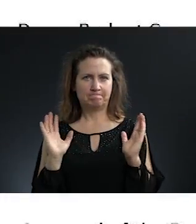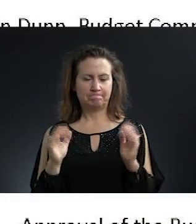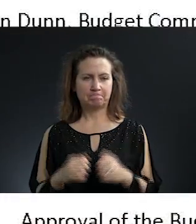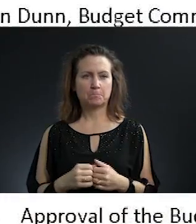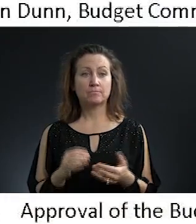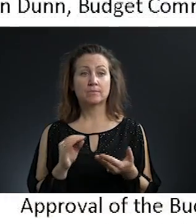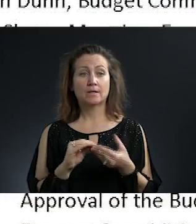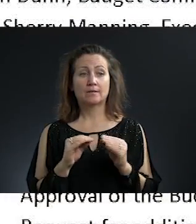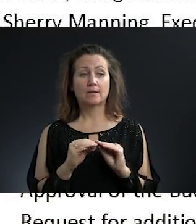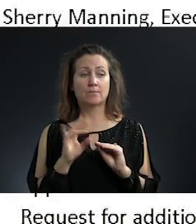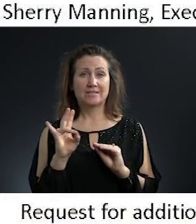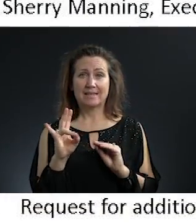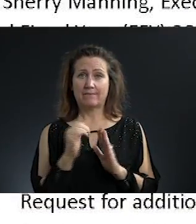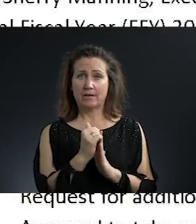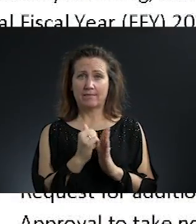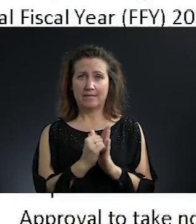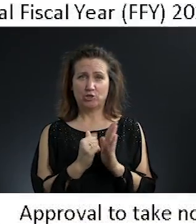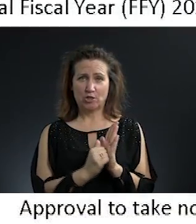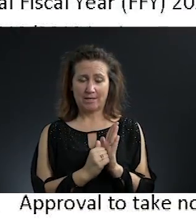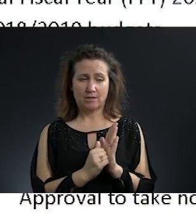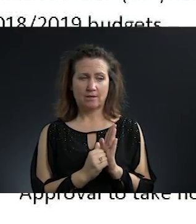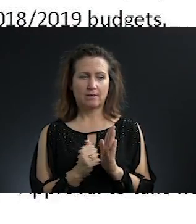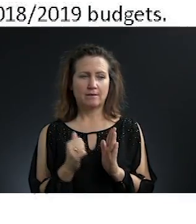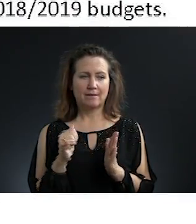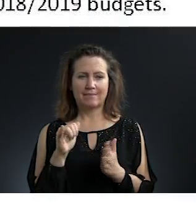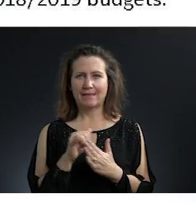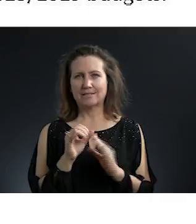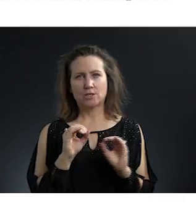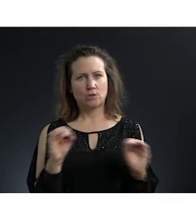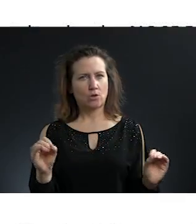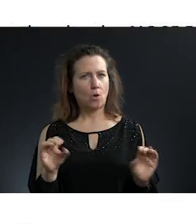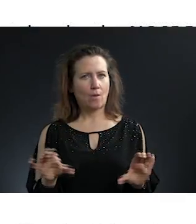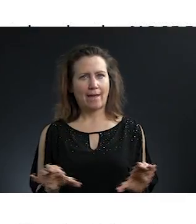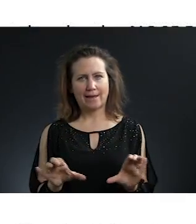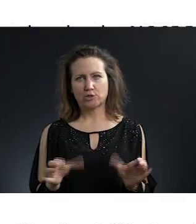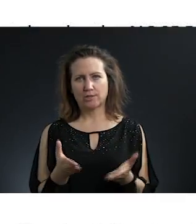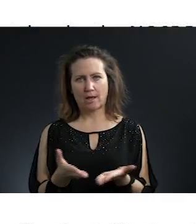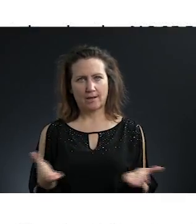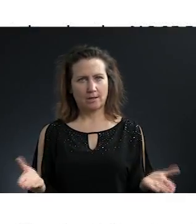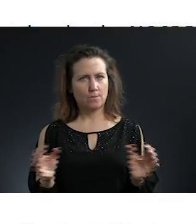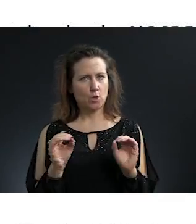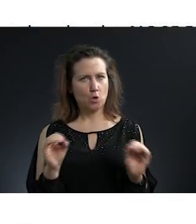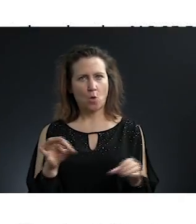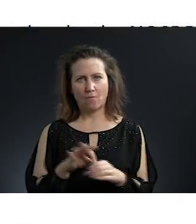Item number seven on the agenda is a no action item there will be no vote taken on this item